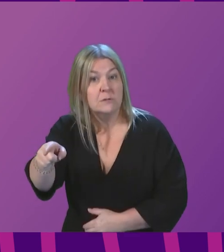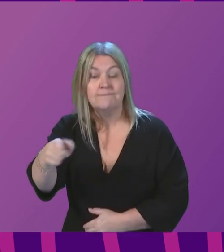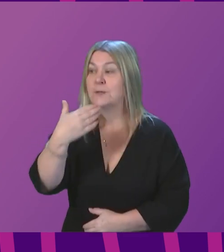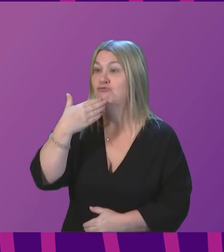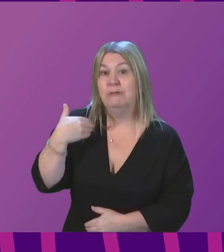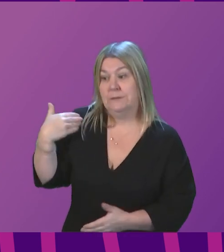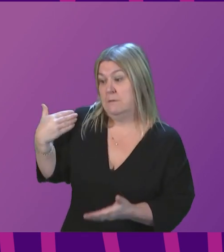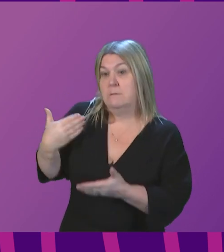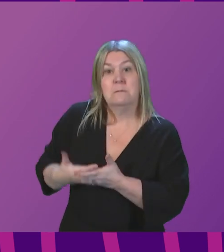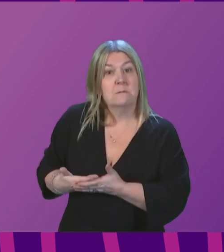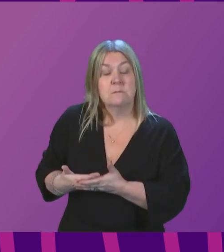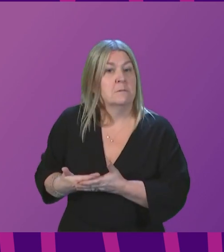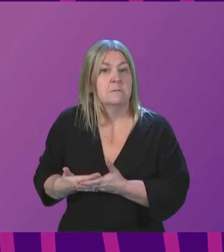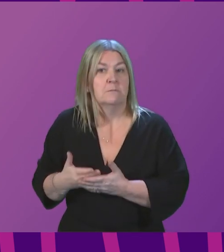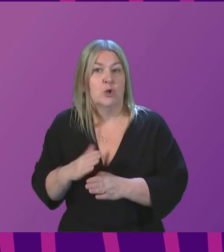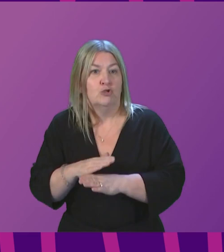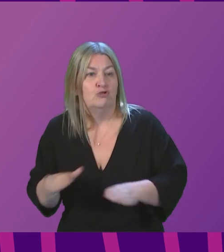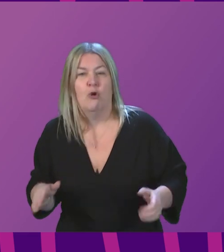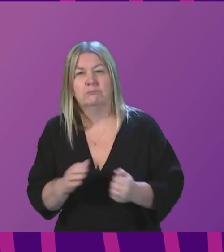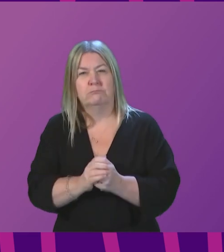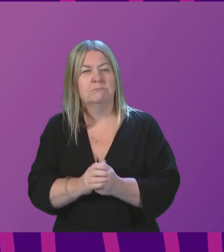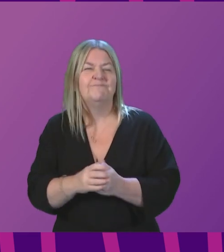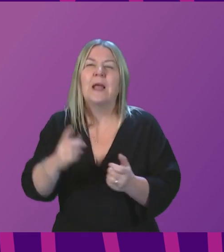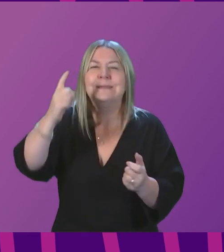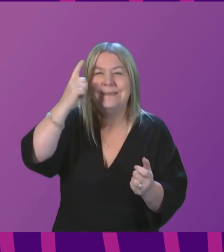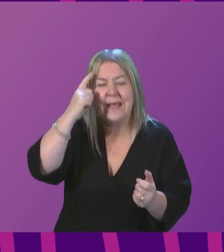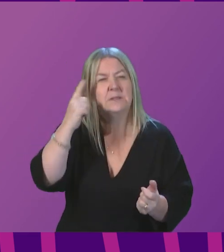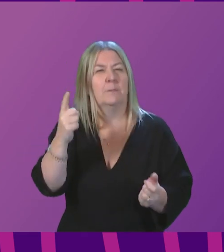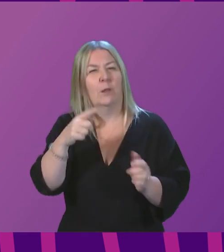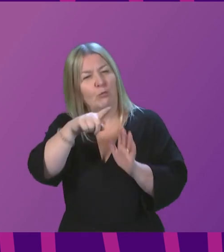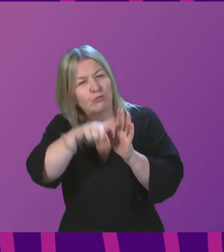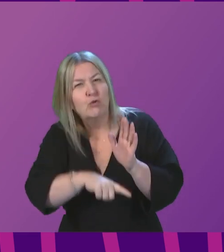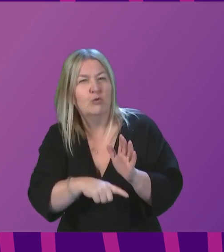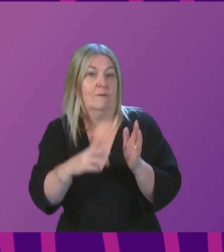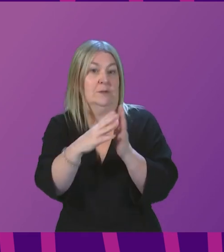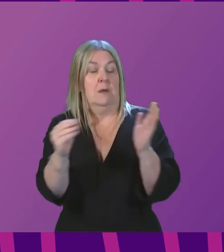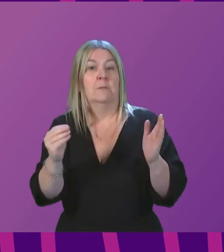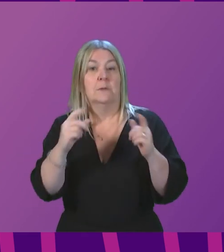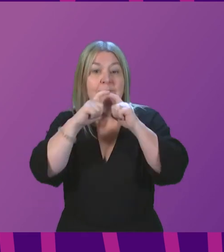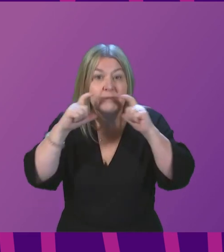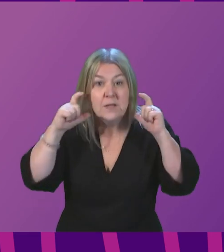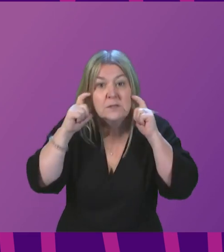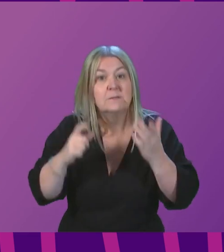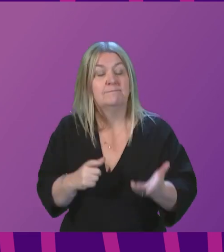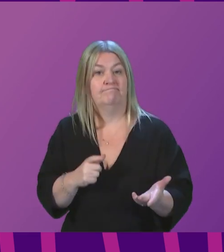measures such as asking people to wear face coverings. We would not have had other mitigations in our schools.